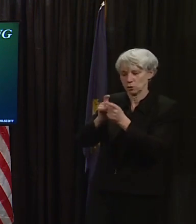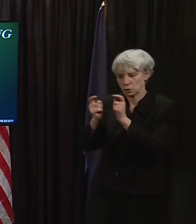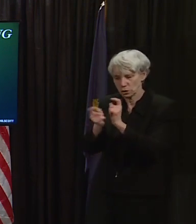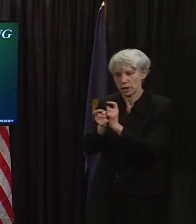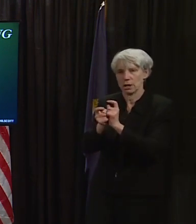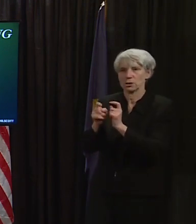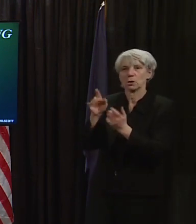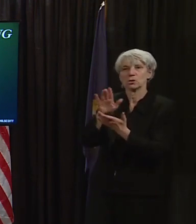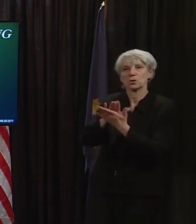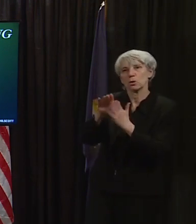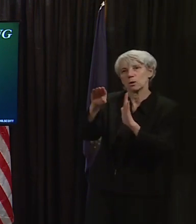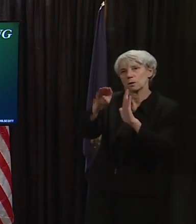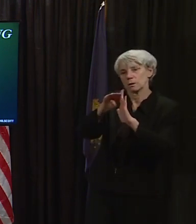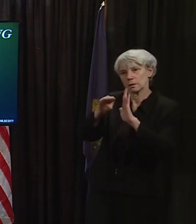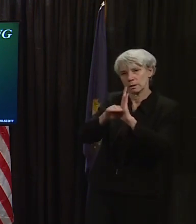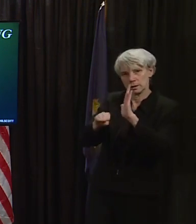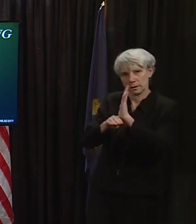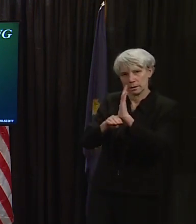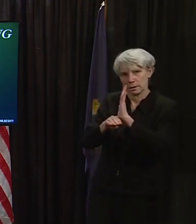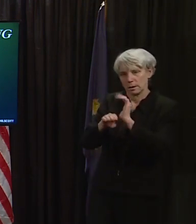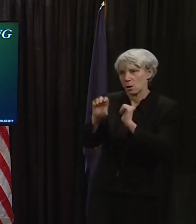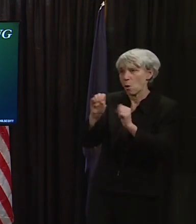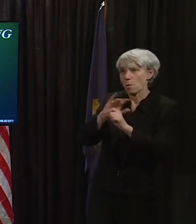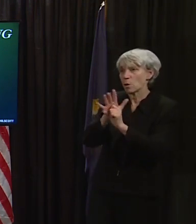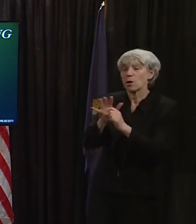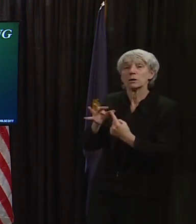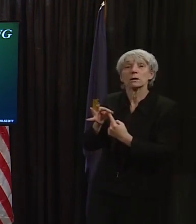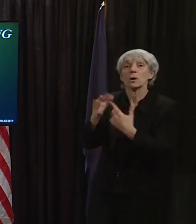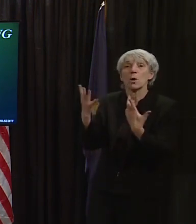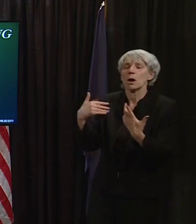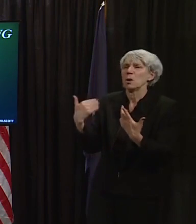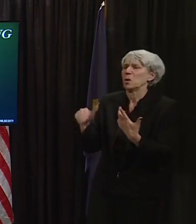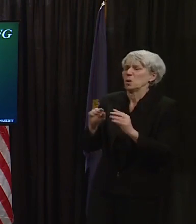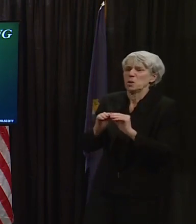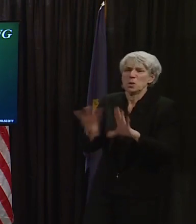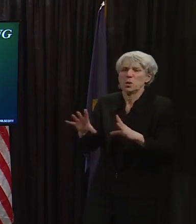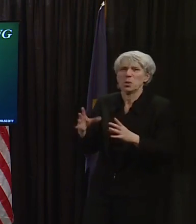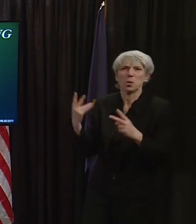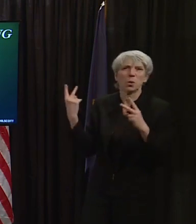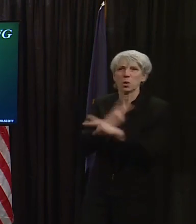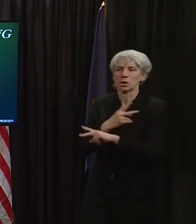the variants highly contagious, that has a shorter incubation period and so